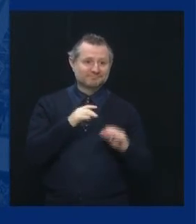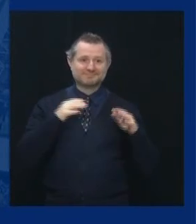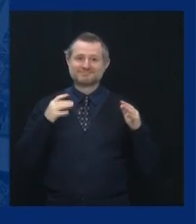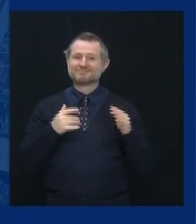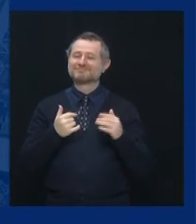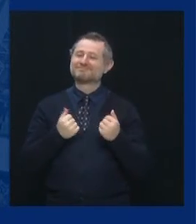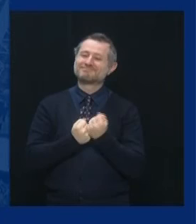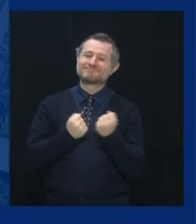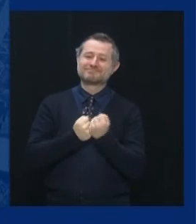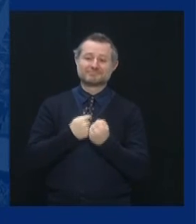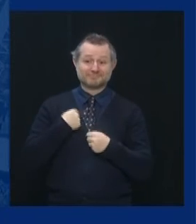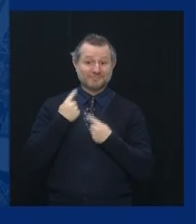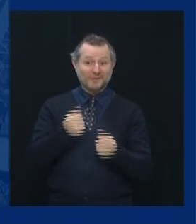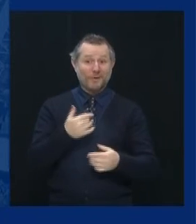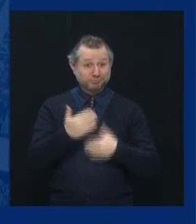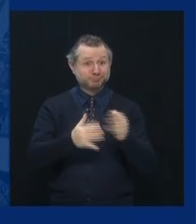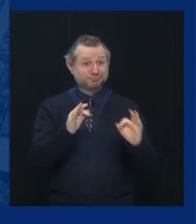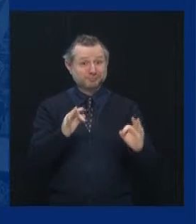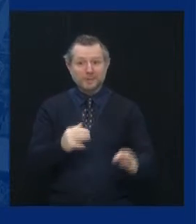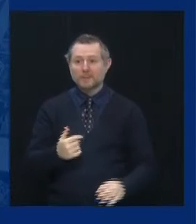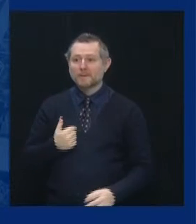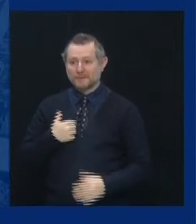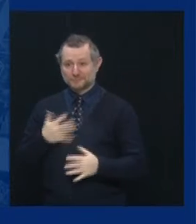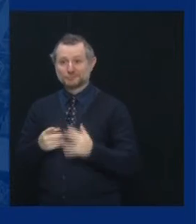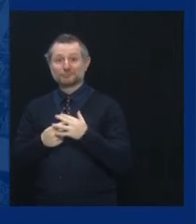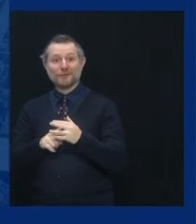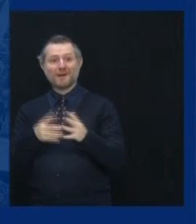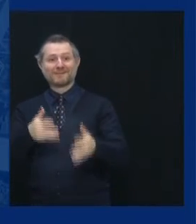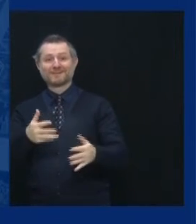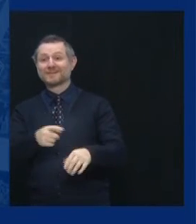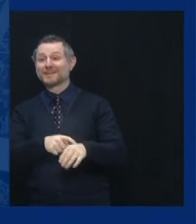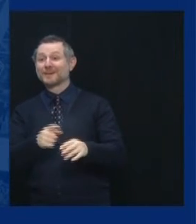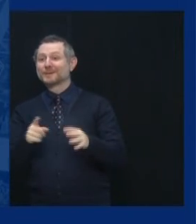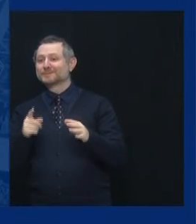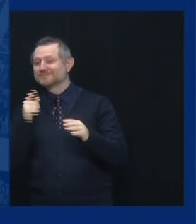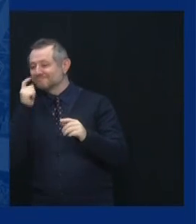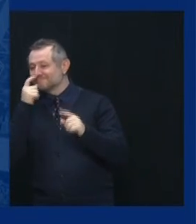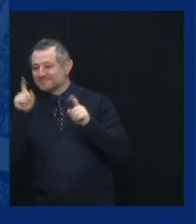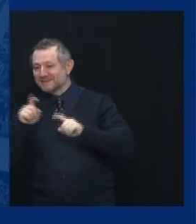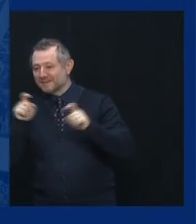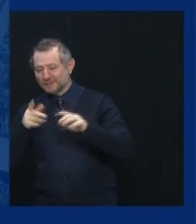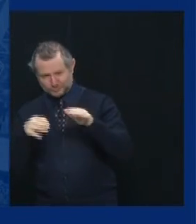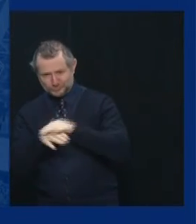I'LL REWRITE IT, I WON'T GET TO THE BILLS GAME THIS WEEKEND